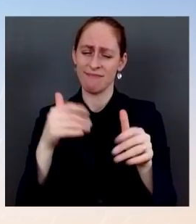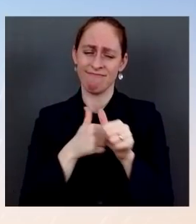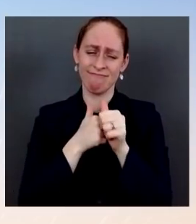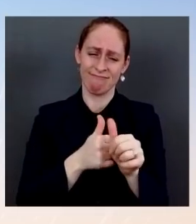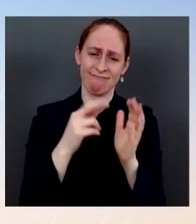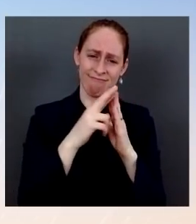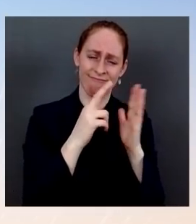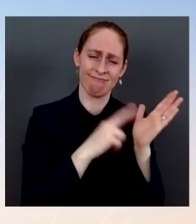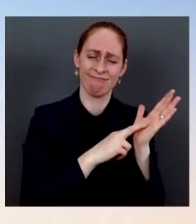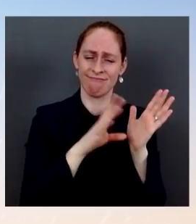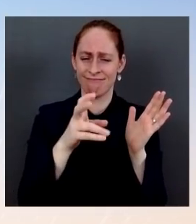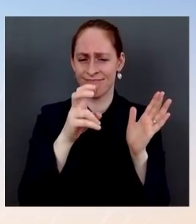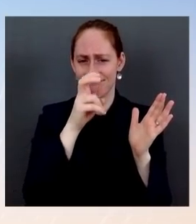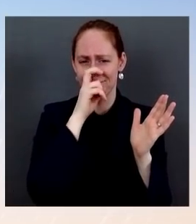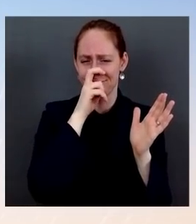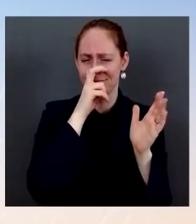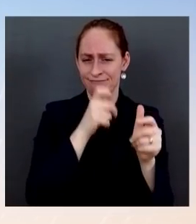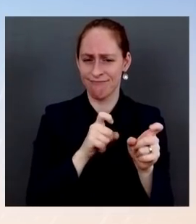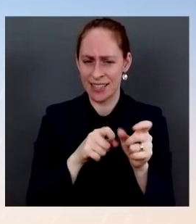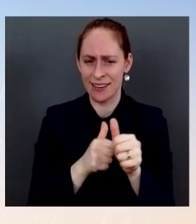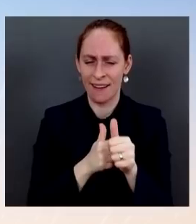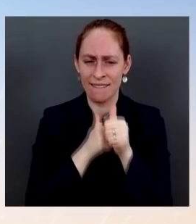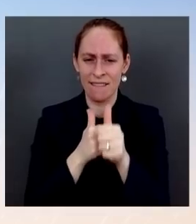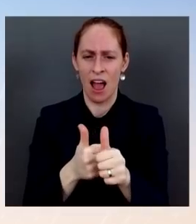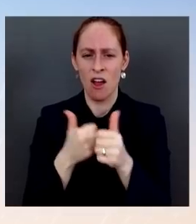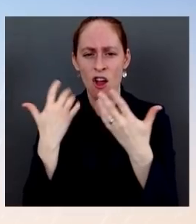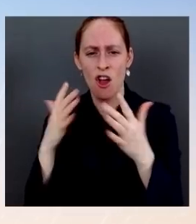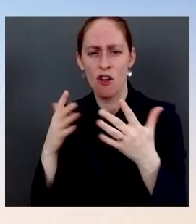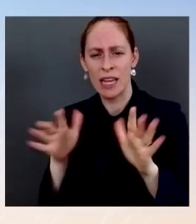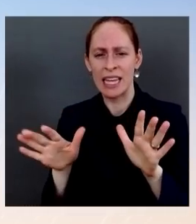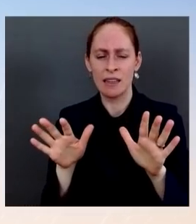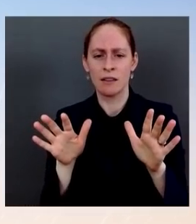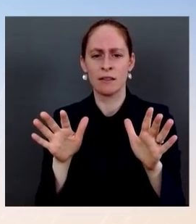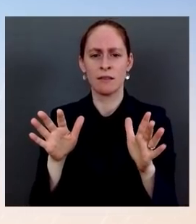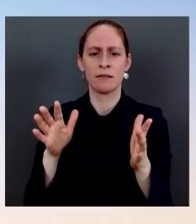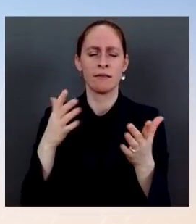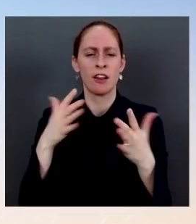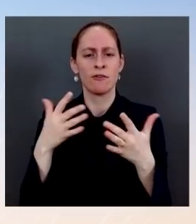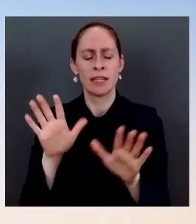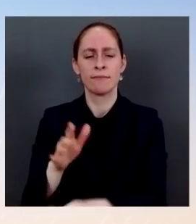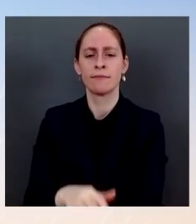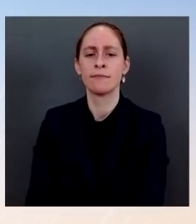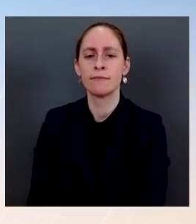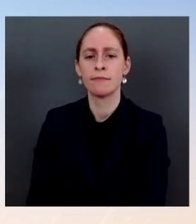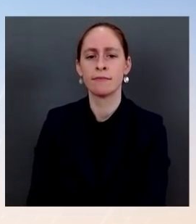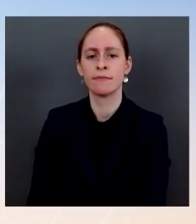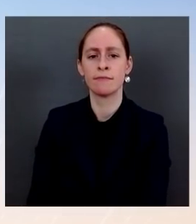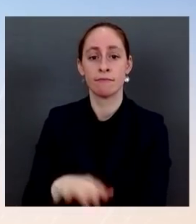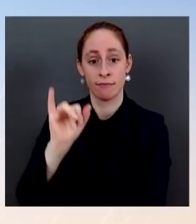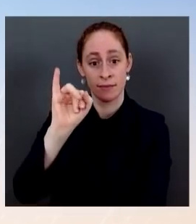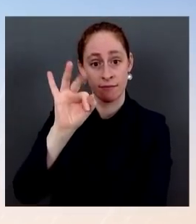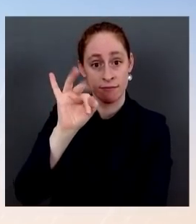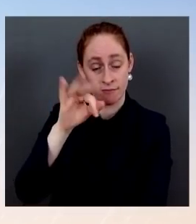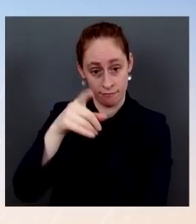you are tested. Anytime you're going to travel with the President, you are tested. There are probably fewer people here